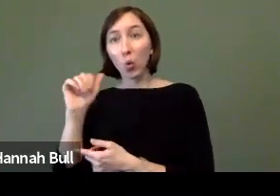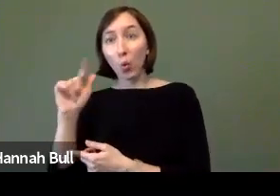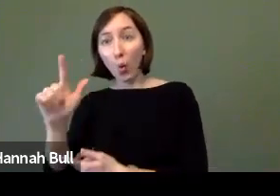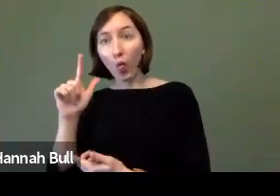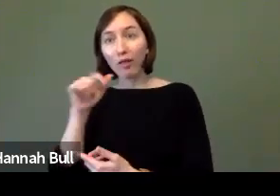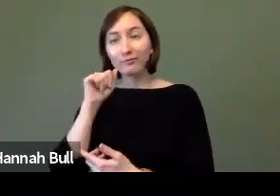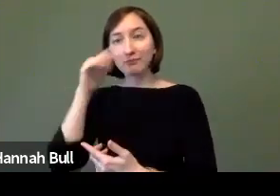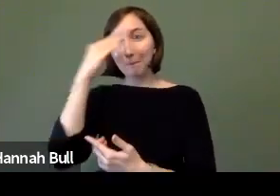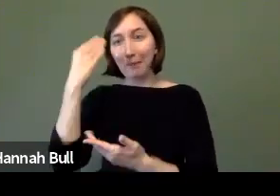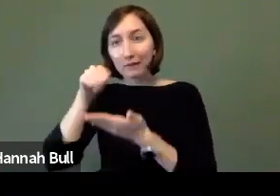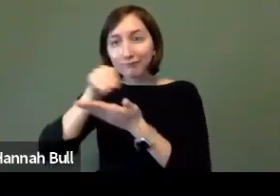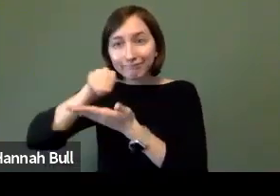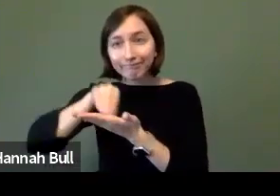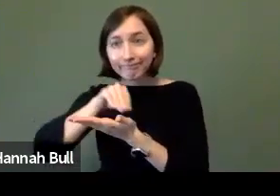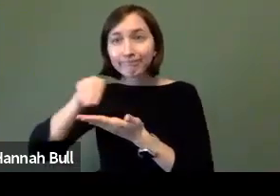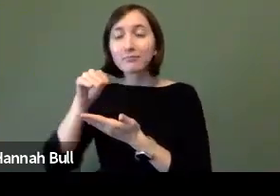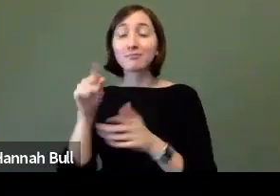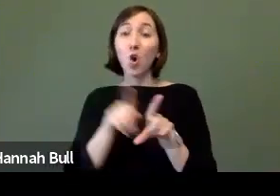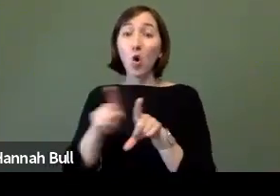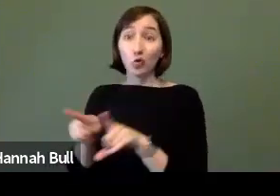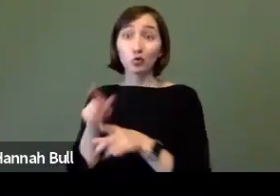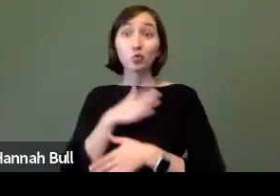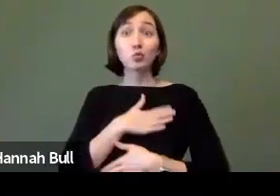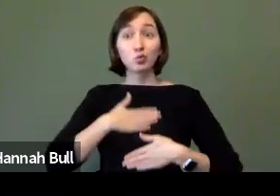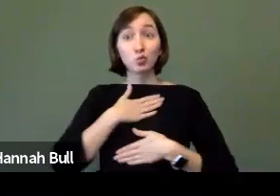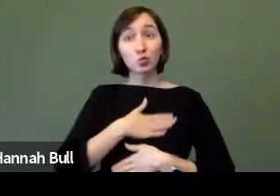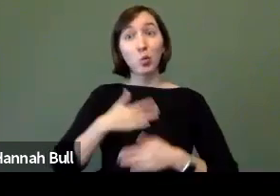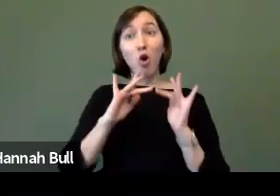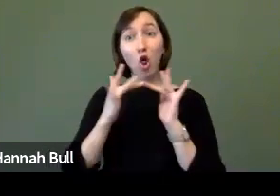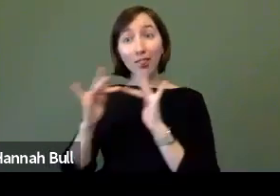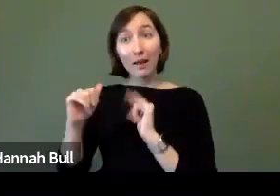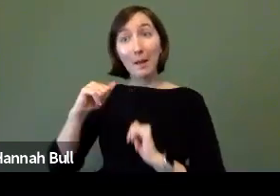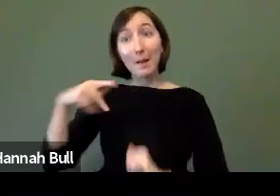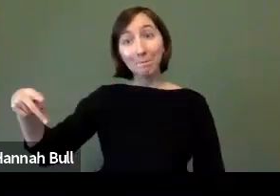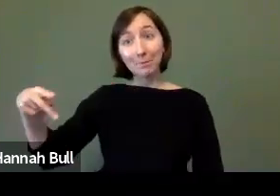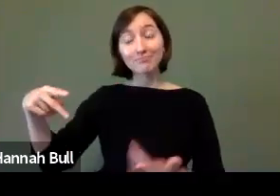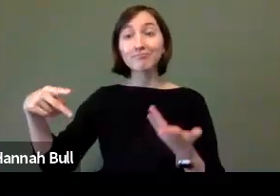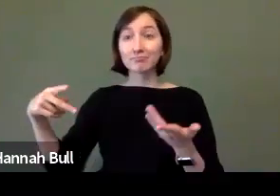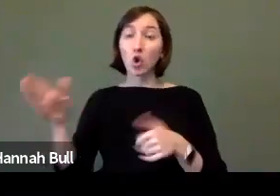I also enjoy using drawing apps on my iPad.